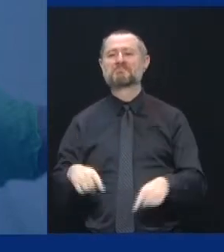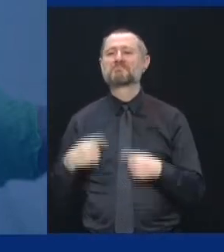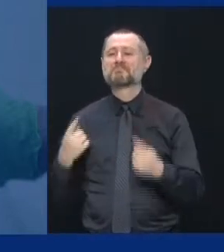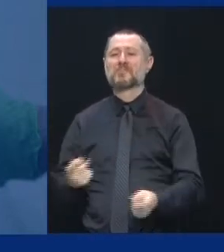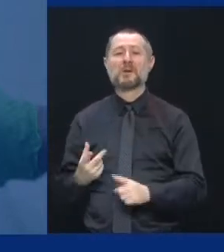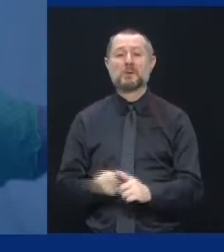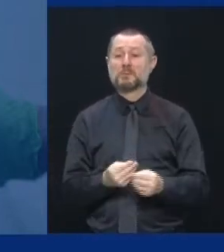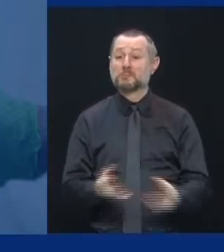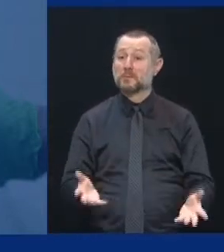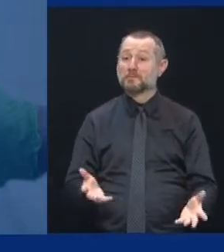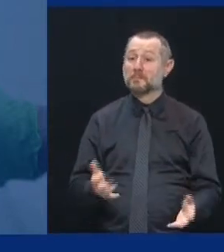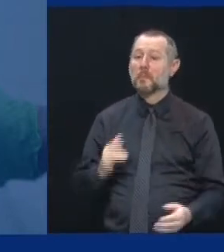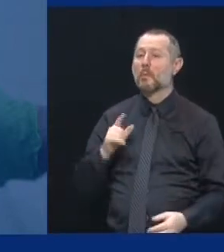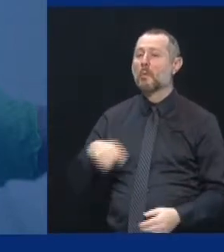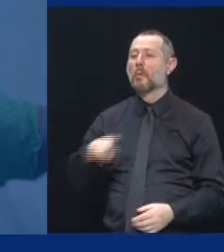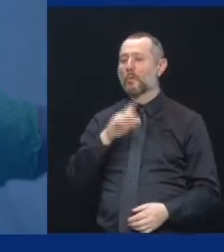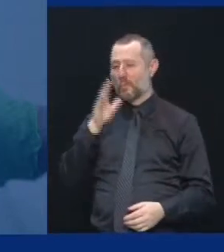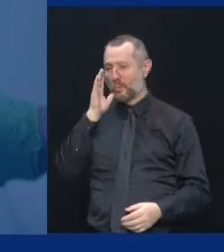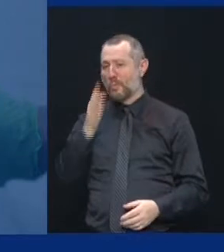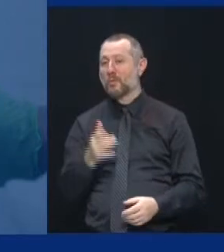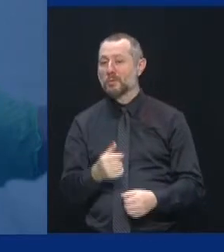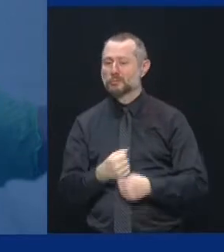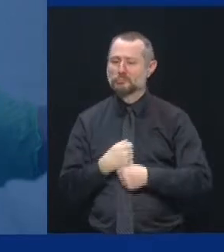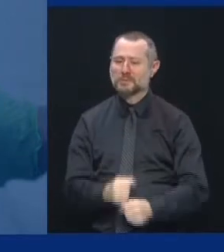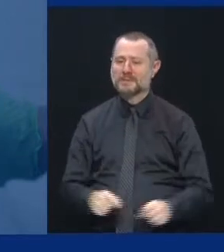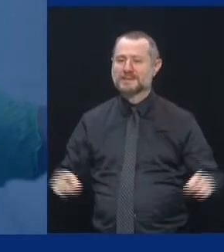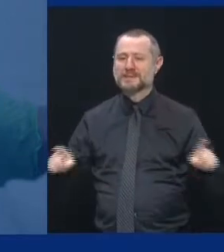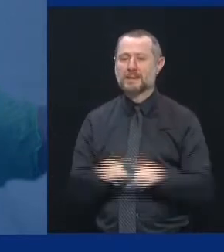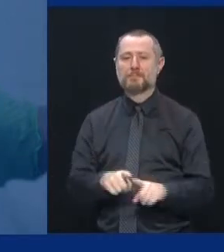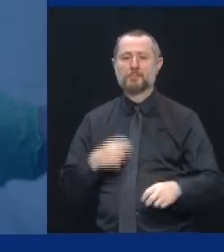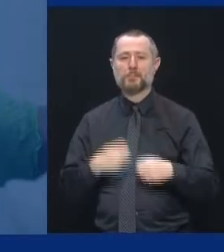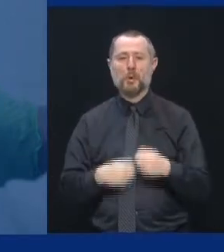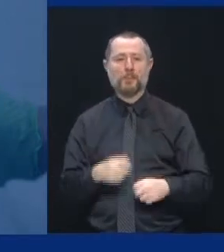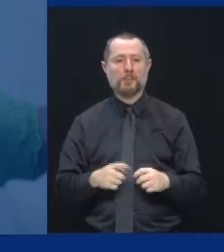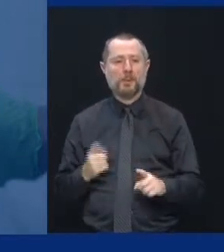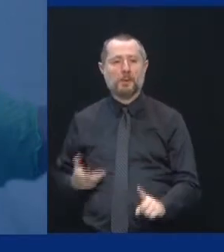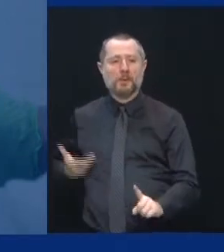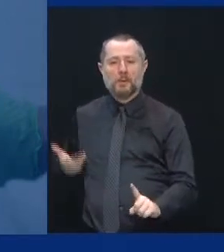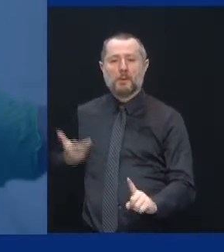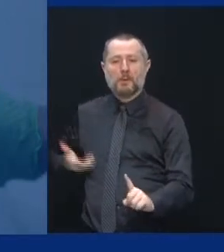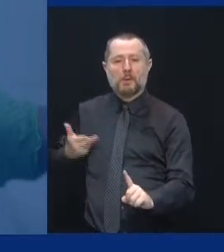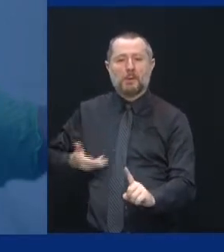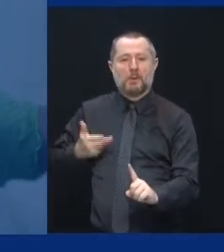YORK IN SAYING THAT IF YOU USE THE TRADITIONAL HEALTH SYSTEM TO